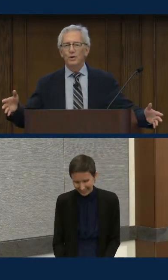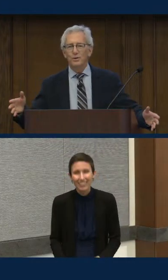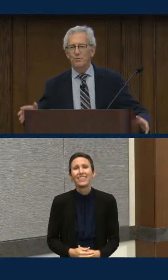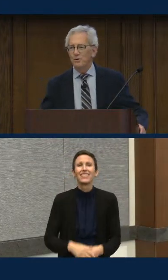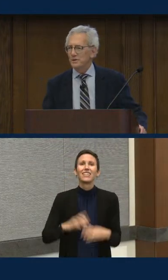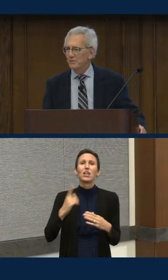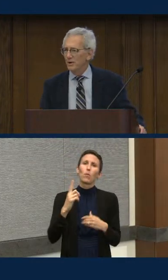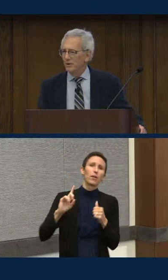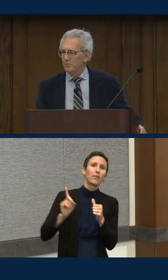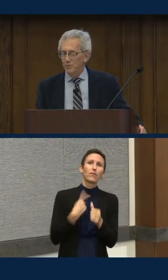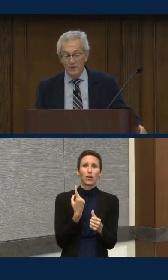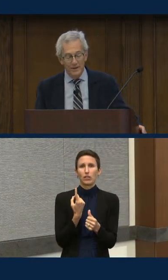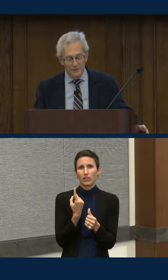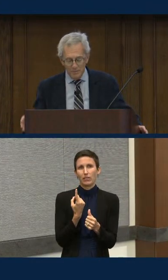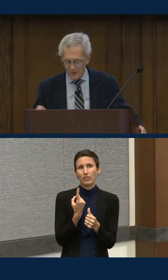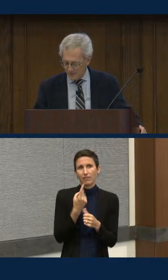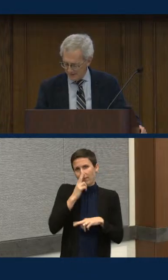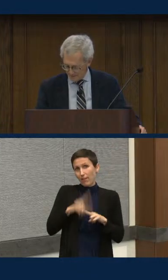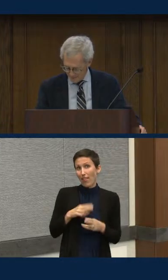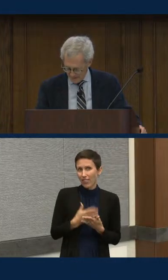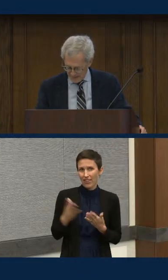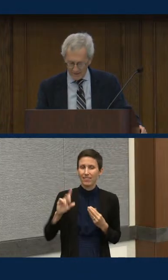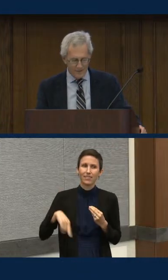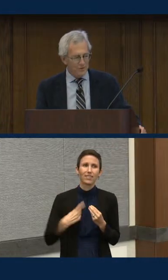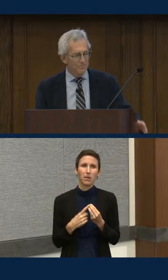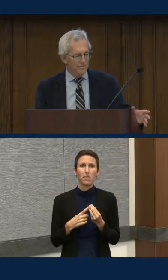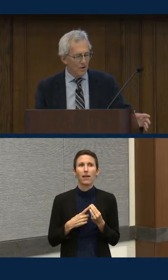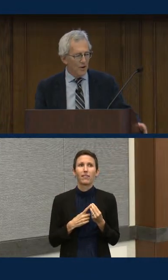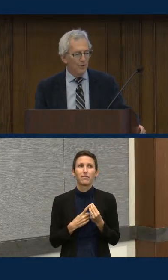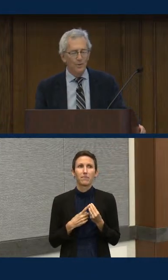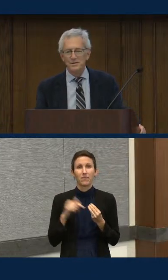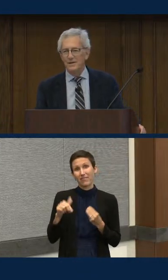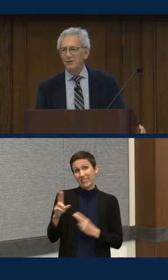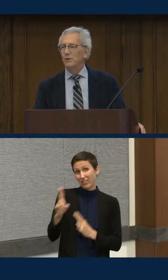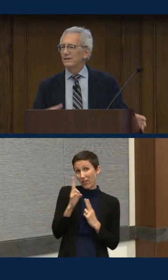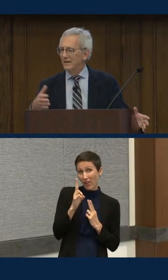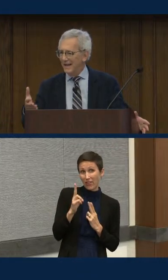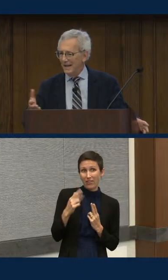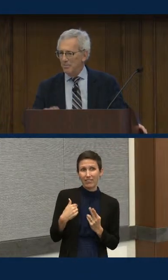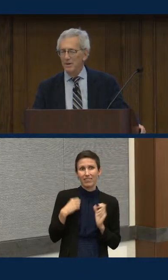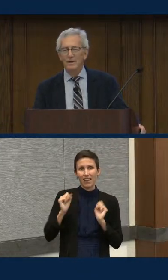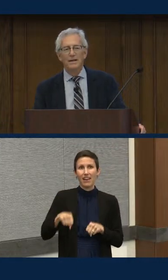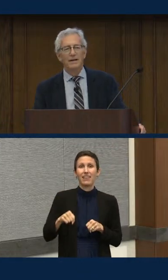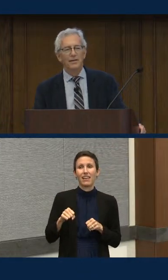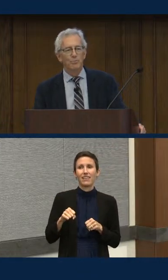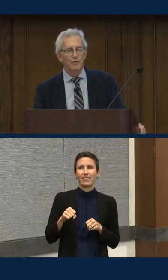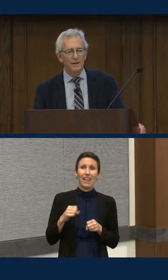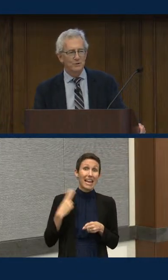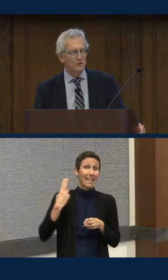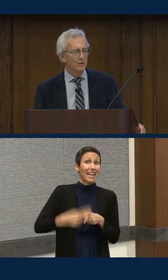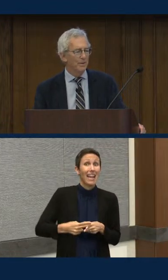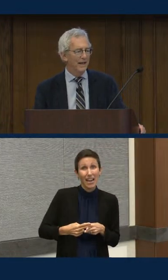first and fun things about this honor is that you get to name